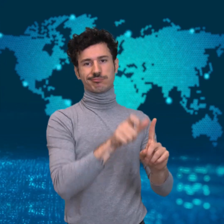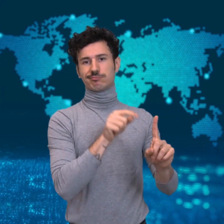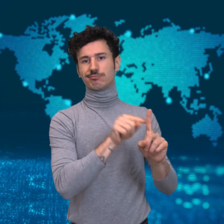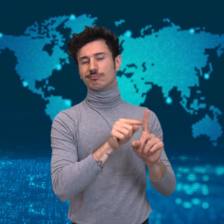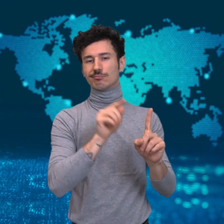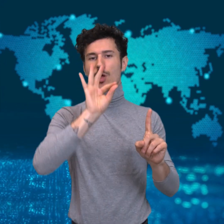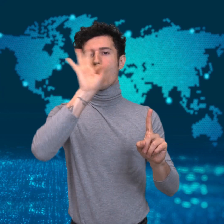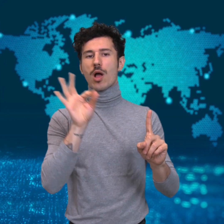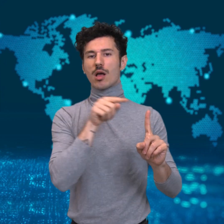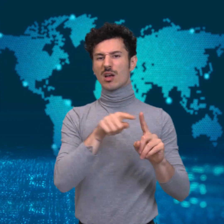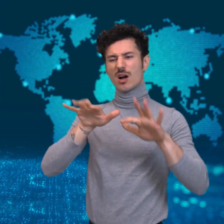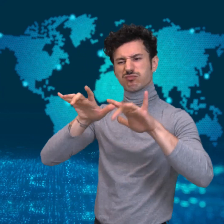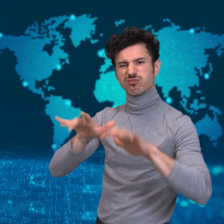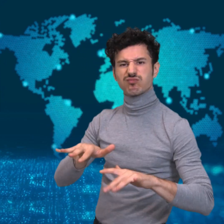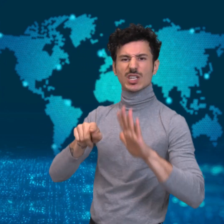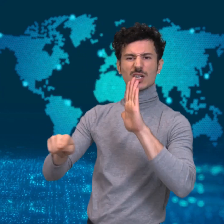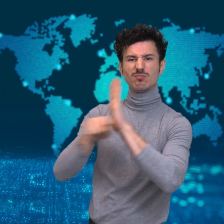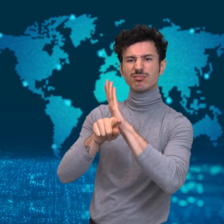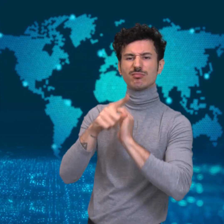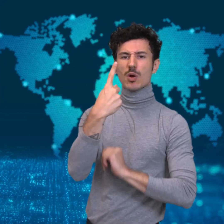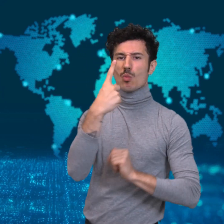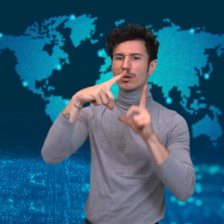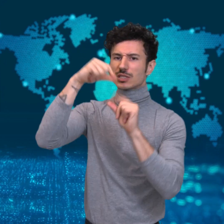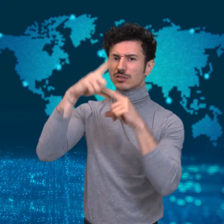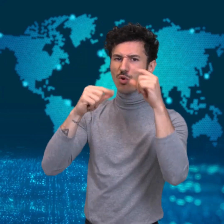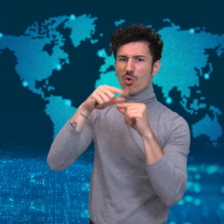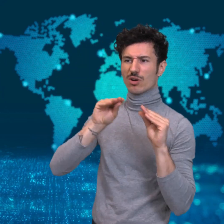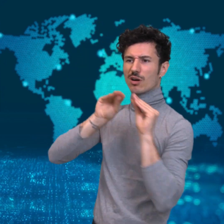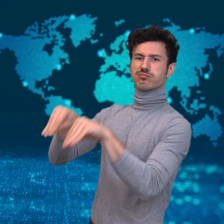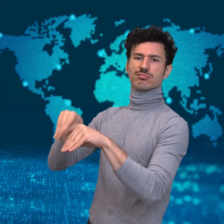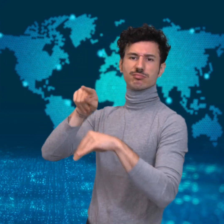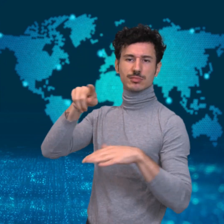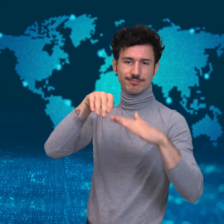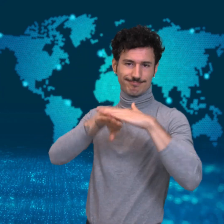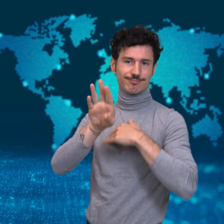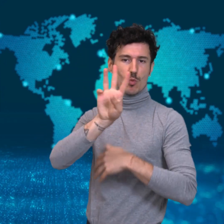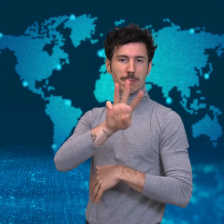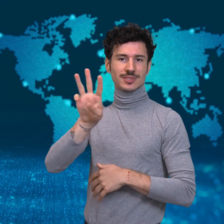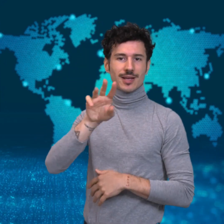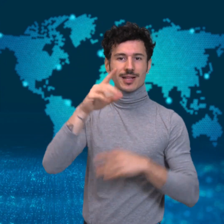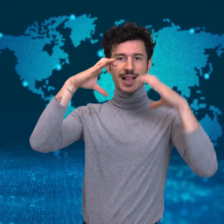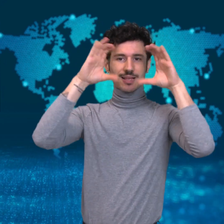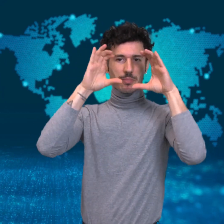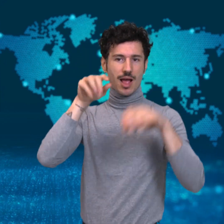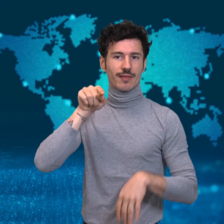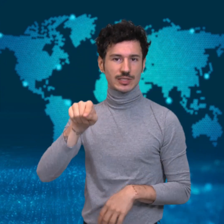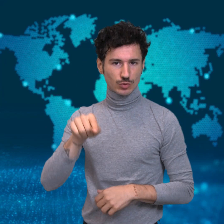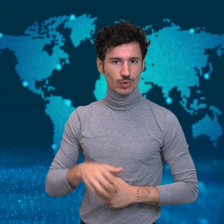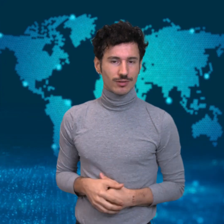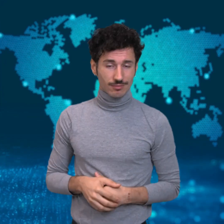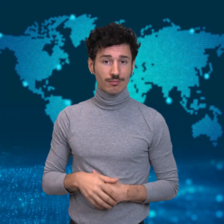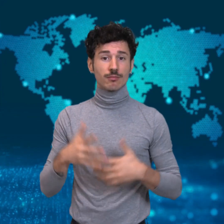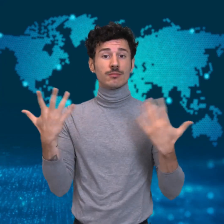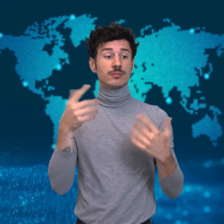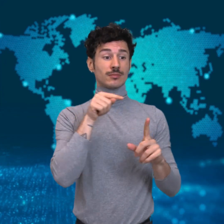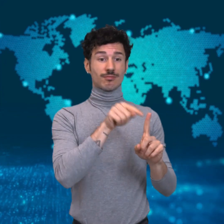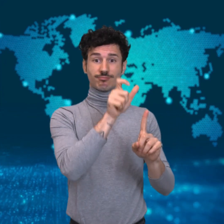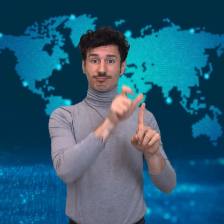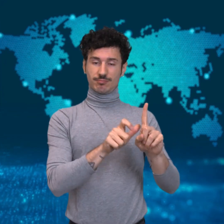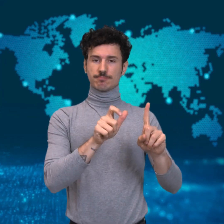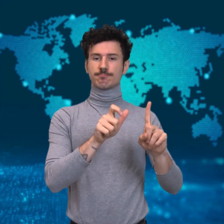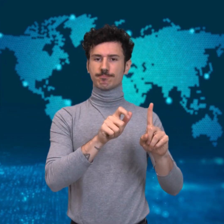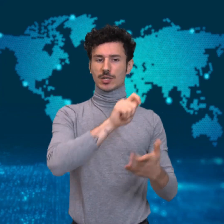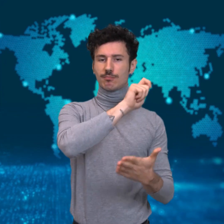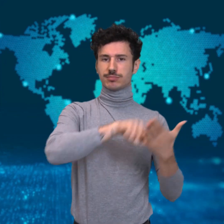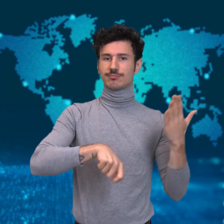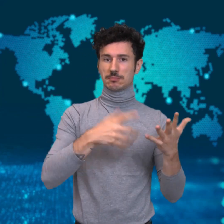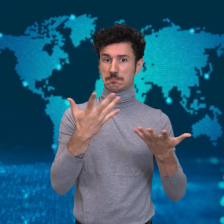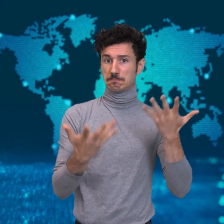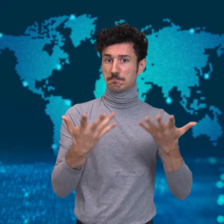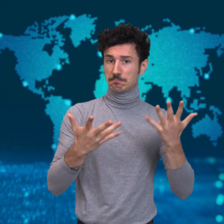is being sued by the Sea View Resort for the one-star review he wrote on TripAdvisor.